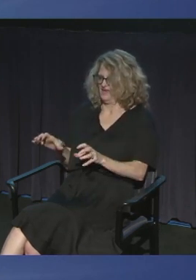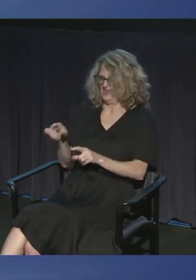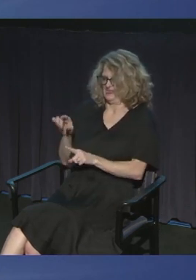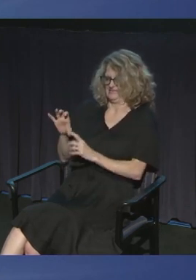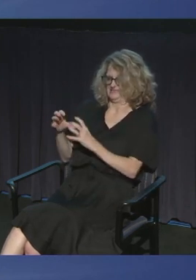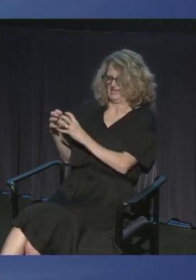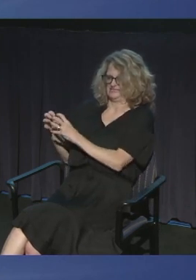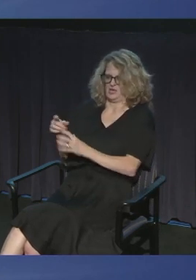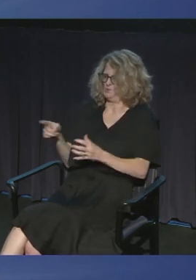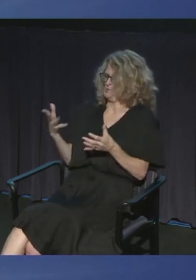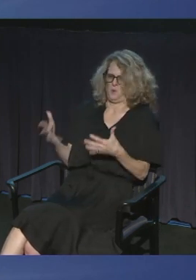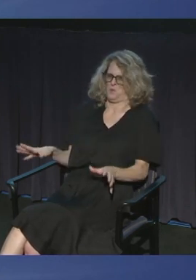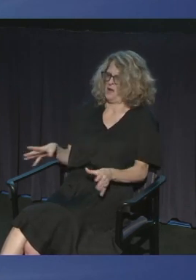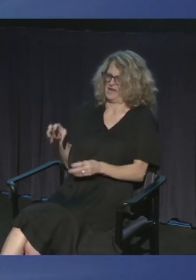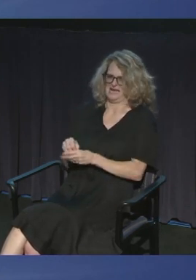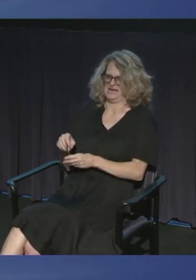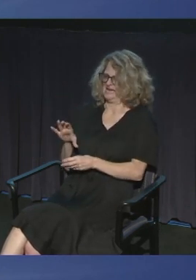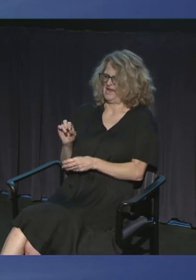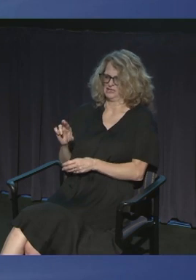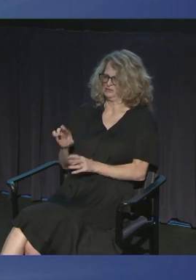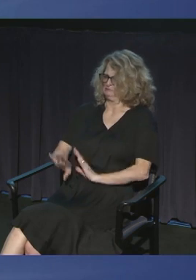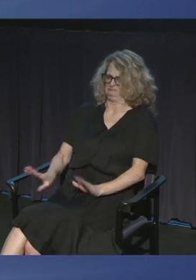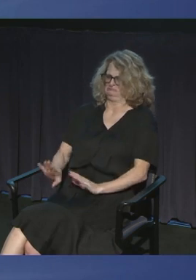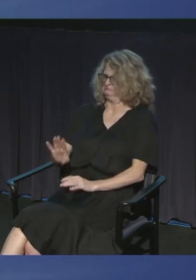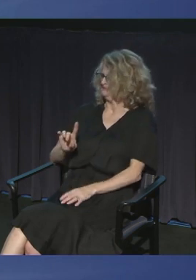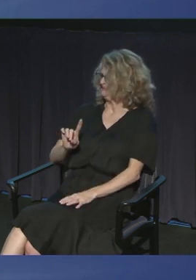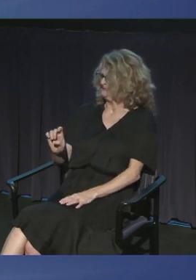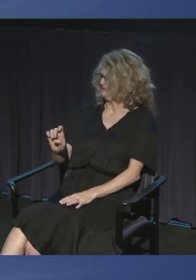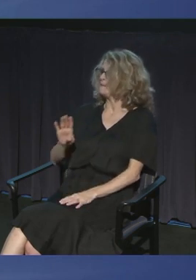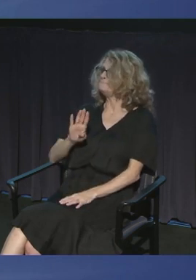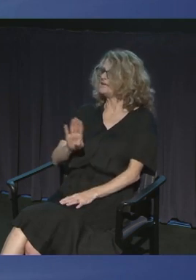WANT, THESE B REGULATORY CELLS.